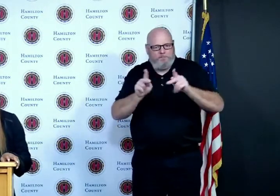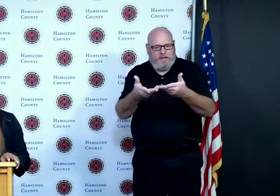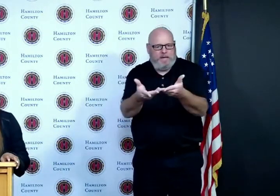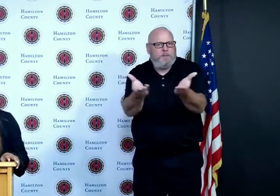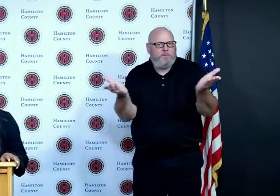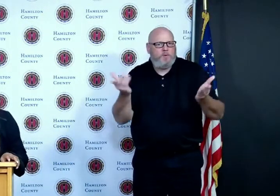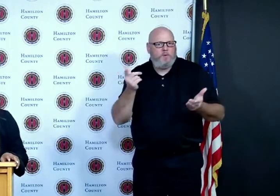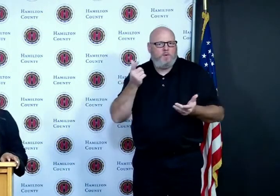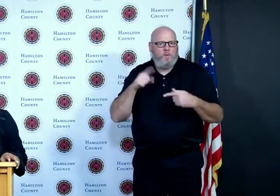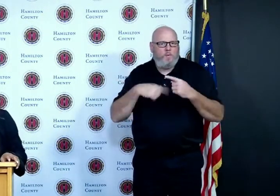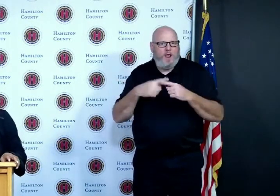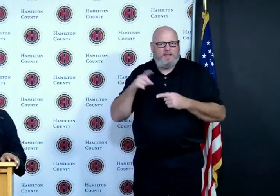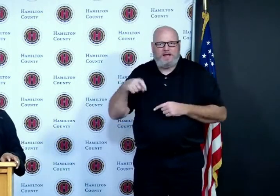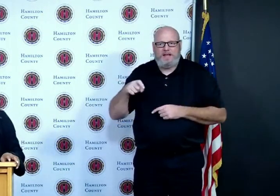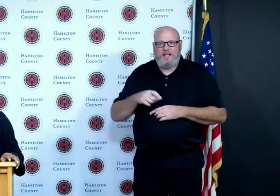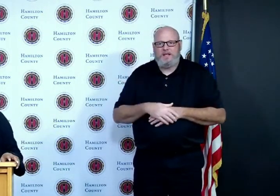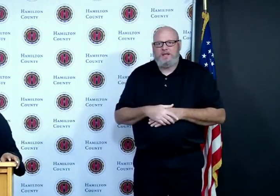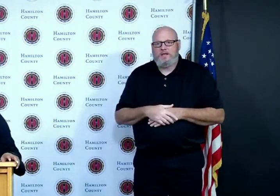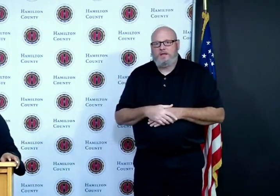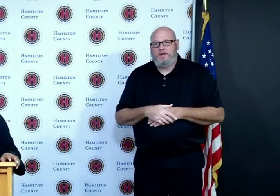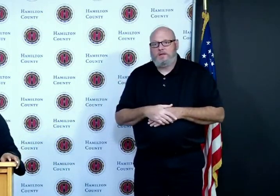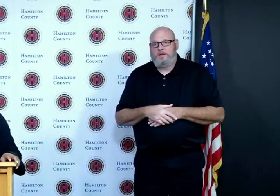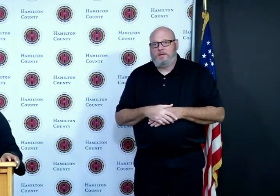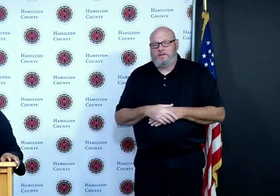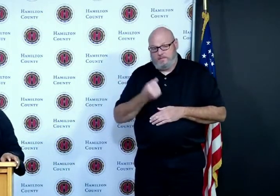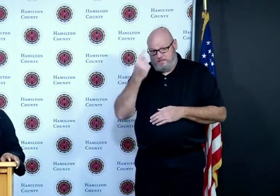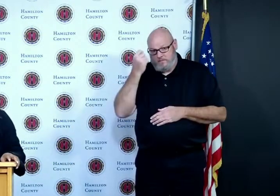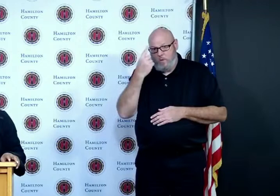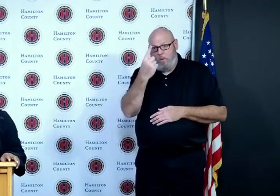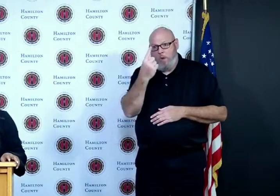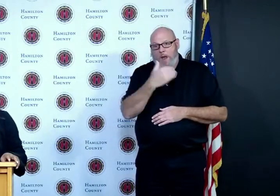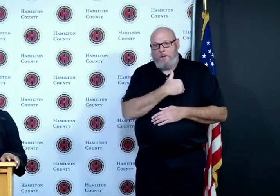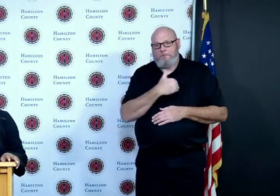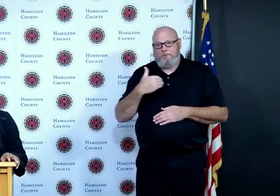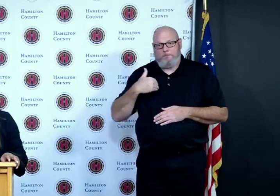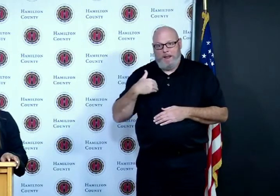one member that qualifies for unemployment or has experienced a reduction in household income